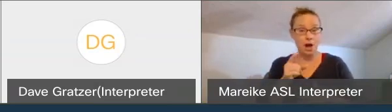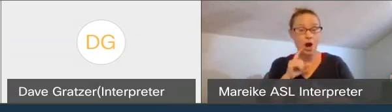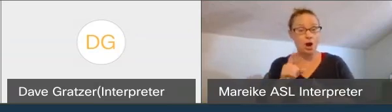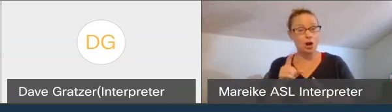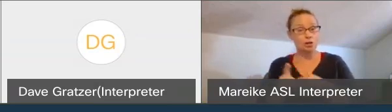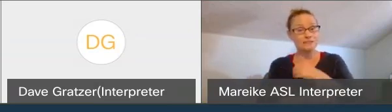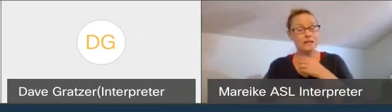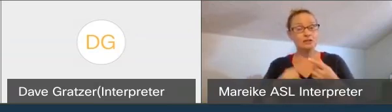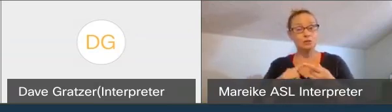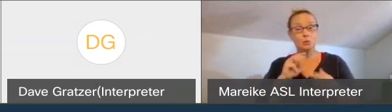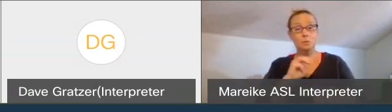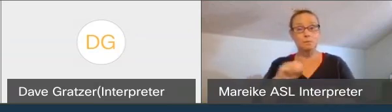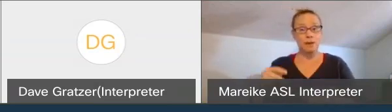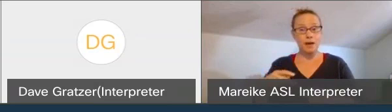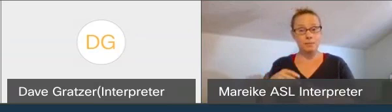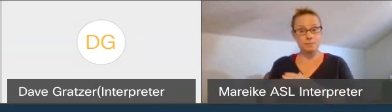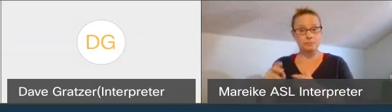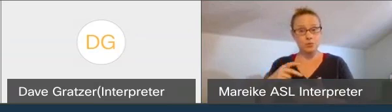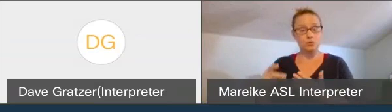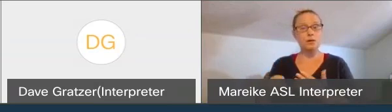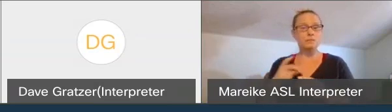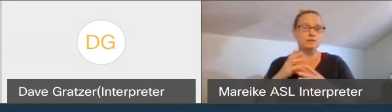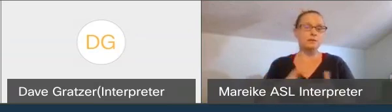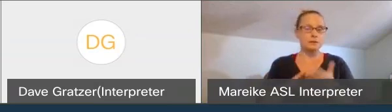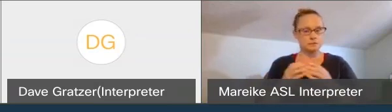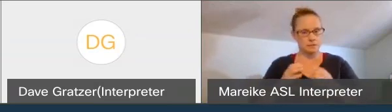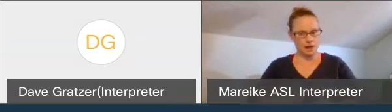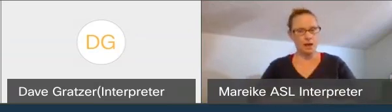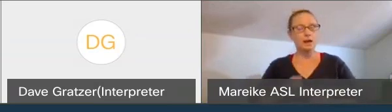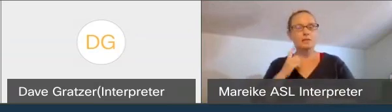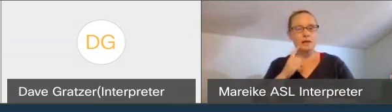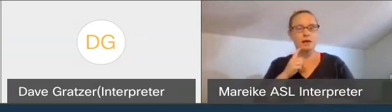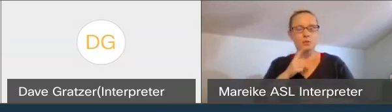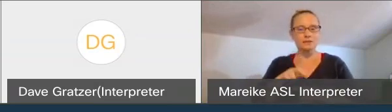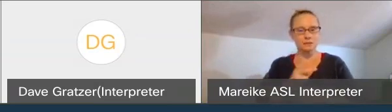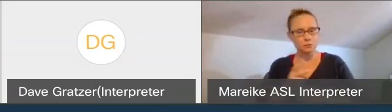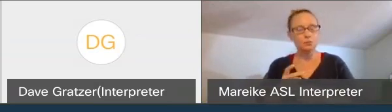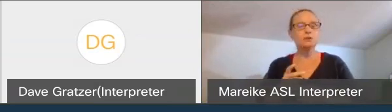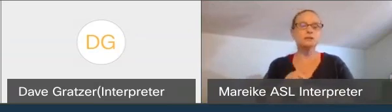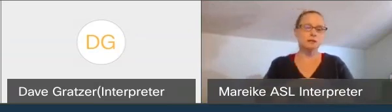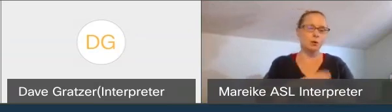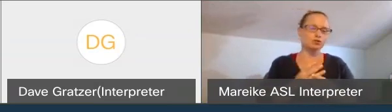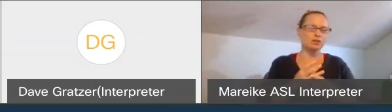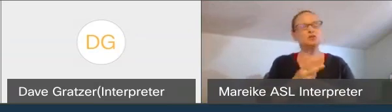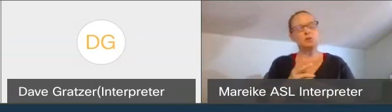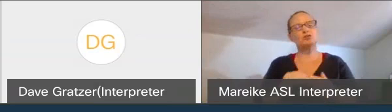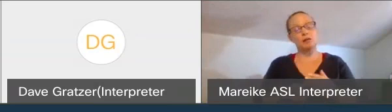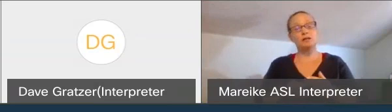a defendant becomes a client. They will sit two weeks in our local jail, two weeks or less. In that time, they will receive